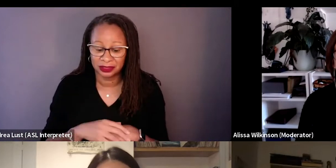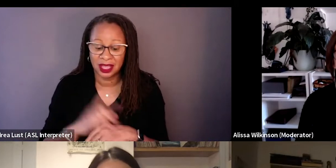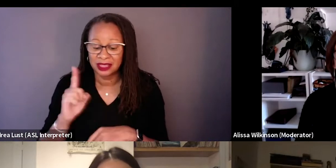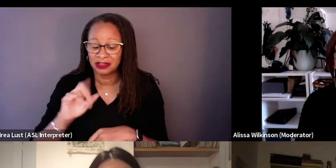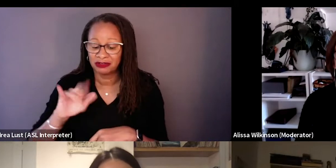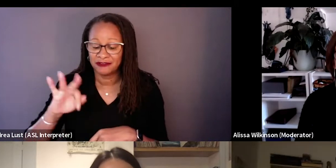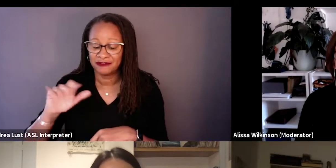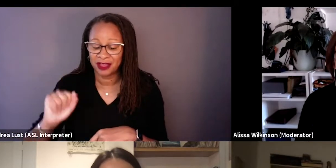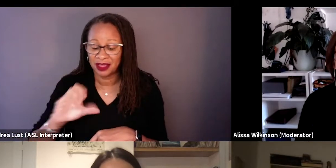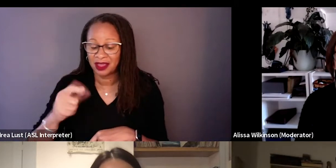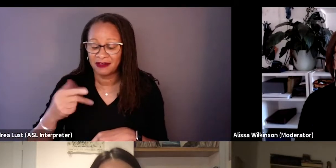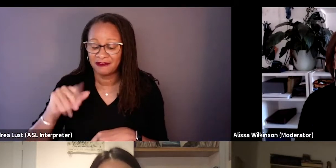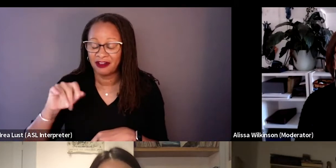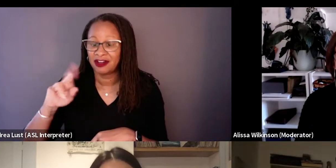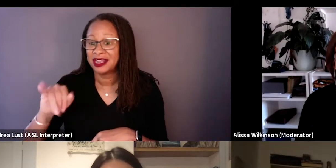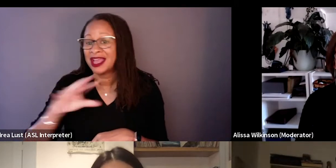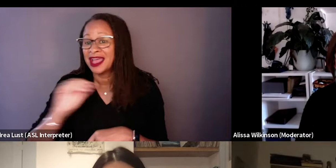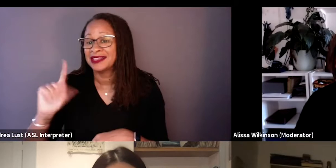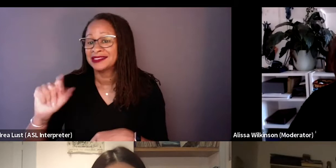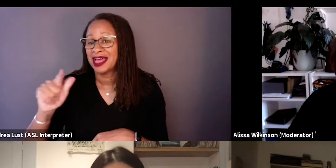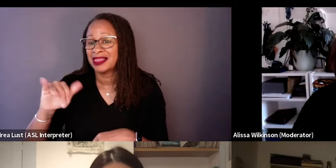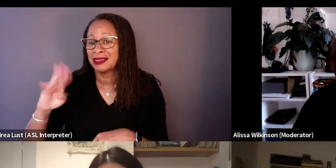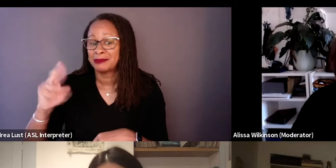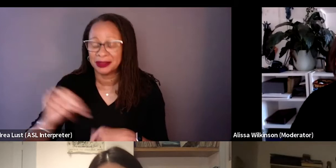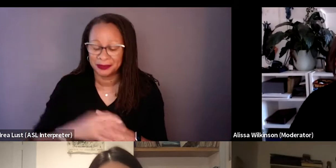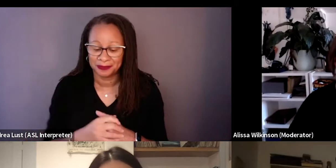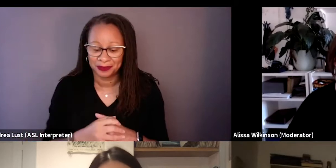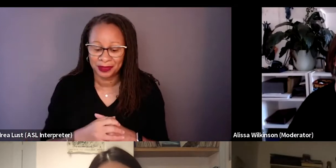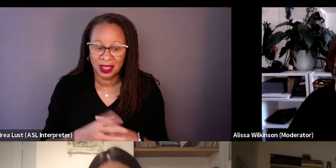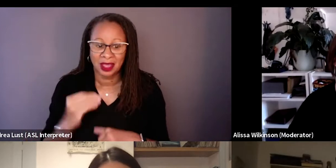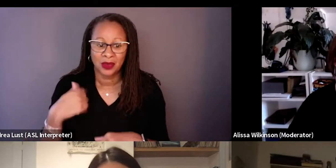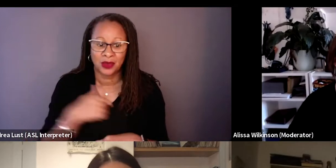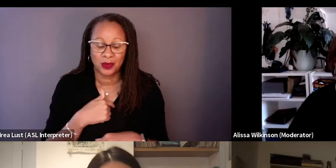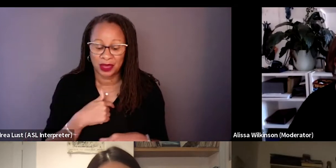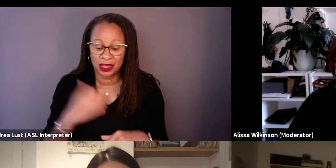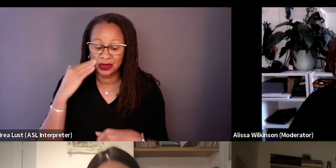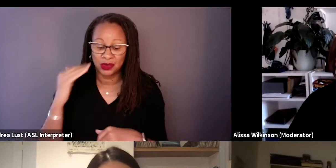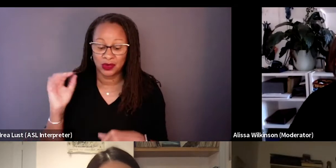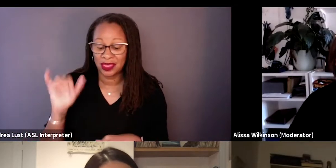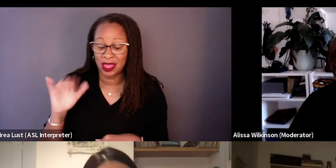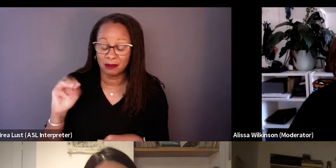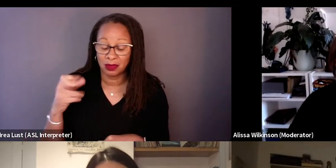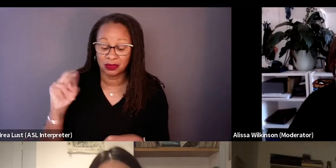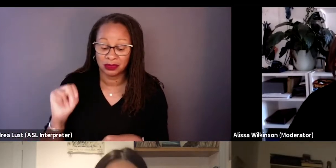and also Masun when we met, met him, we knew that he is wonderful. So we continued filming with them.